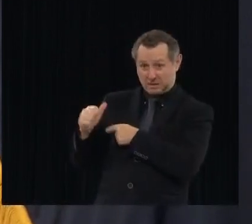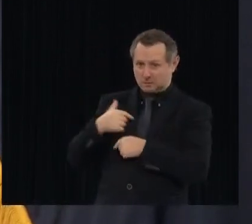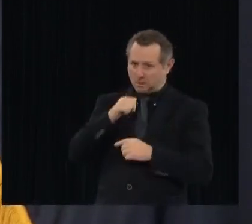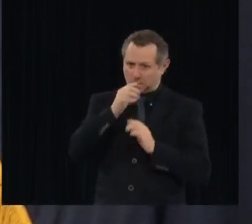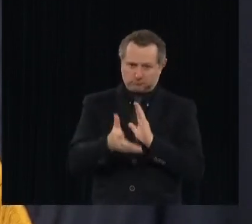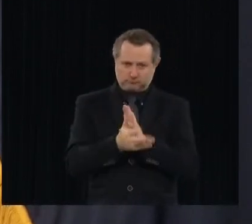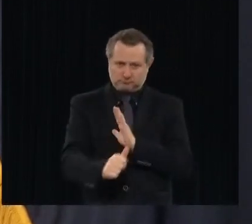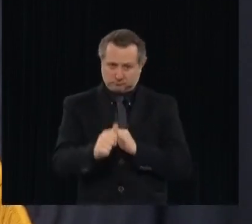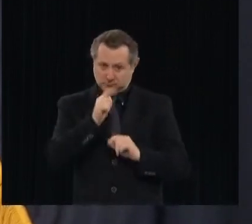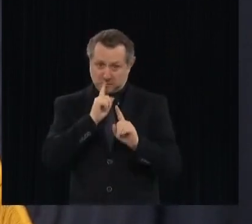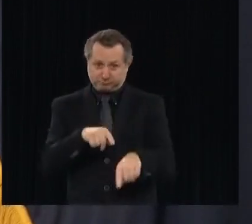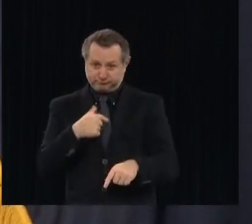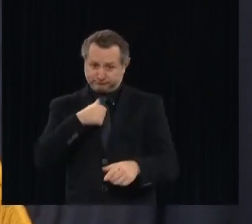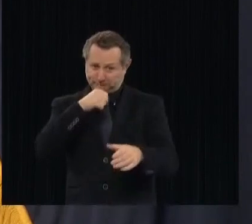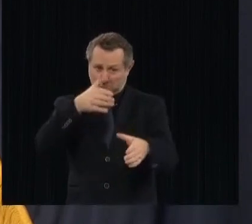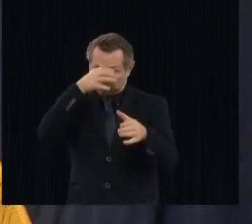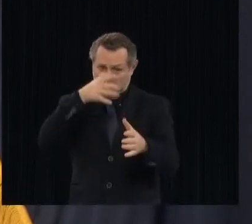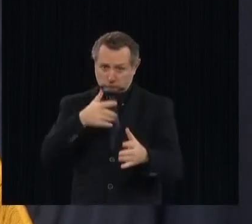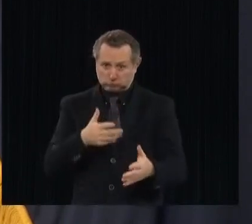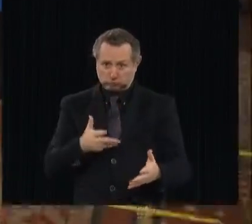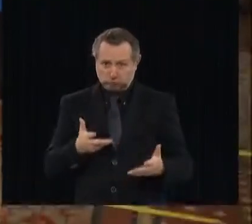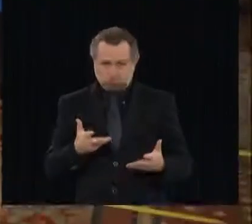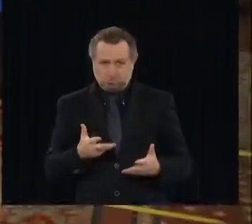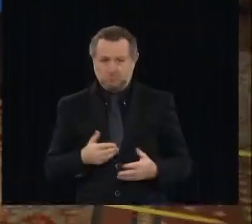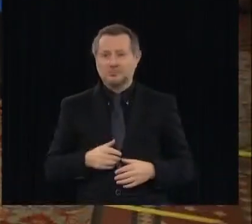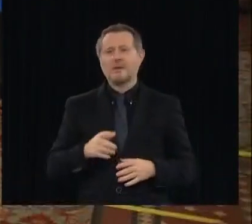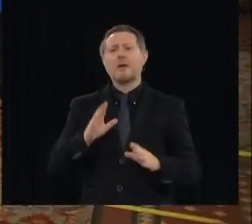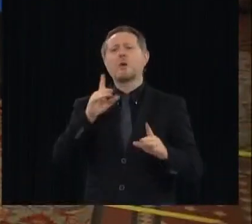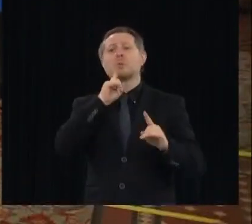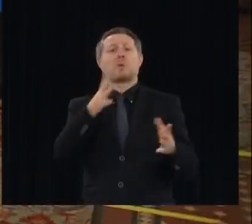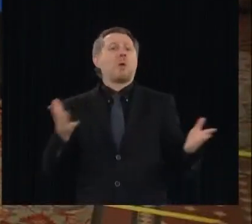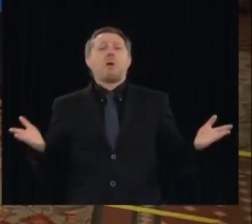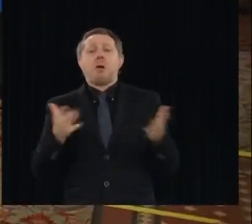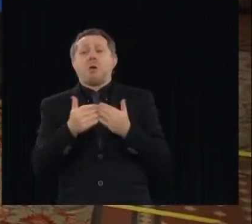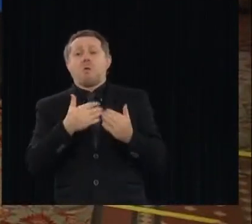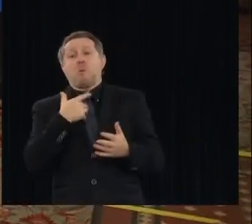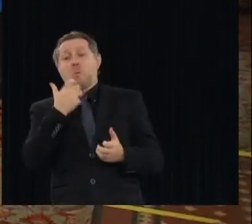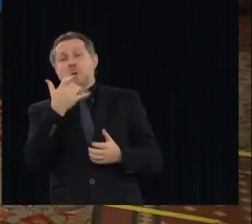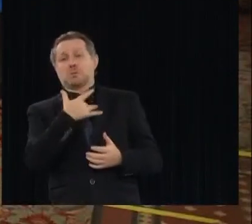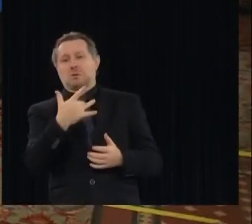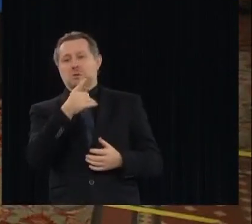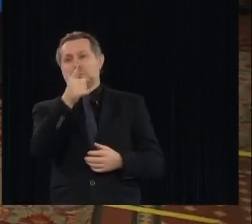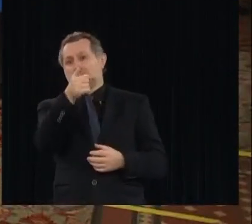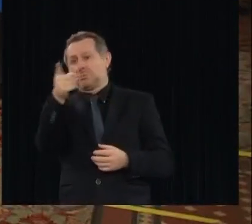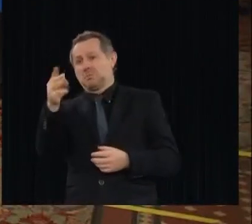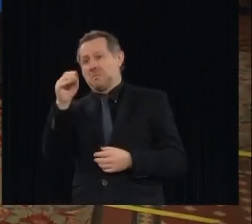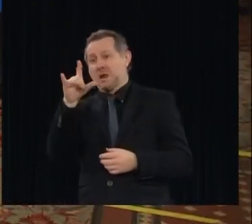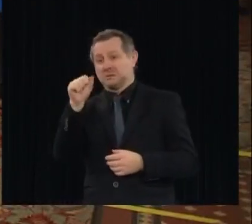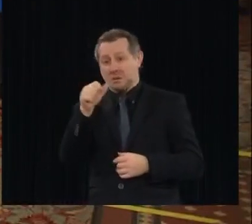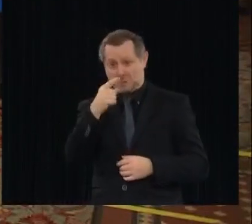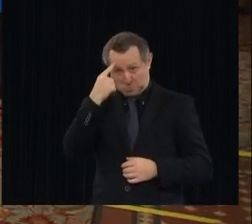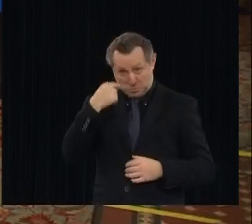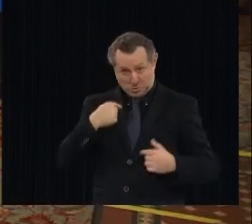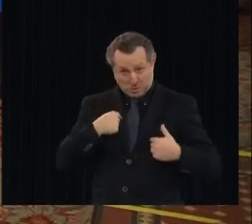ARE YOU SAYING? WHAT ARE YOU TRYING TO SAY THAT I AM NOT COMPETENT AND KNOWLEDGEABLE TO ANSWER THAT